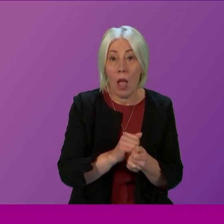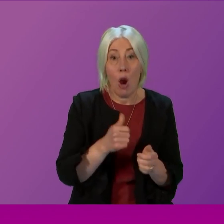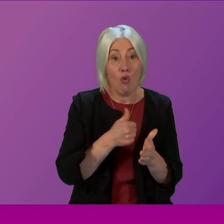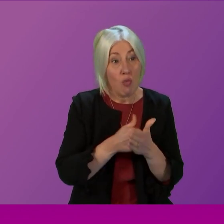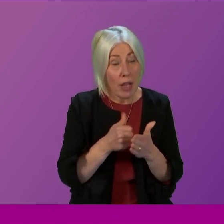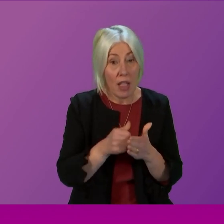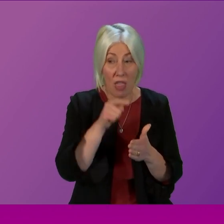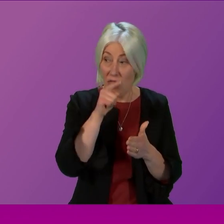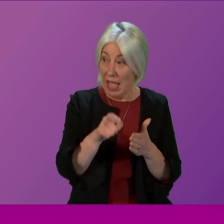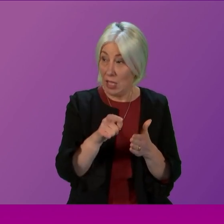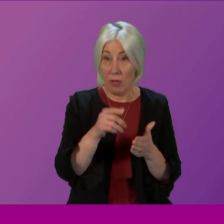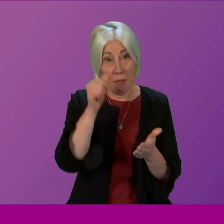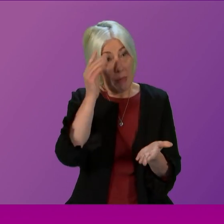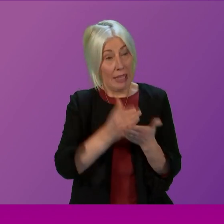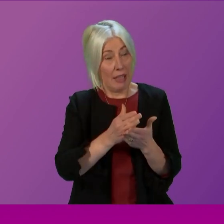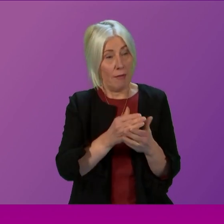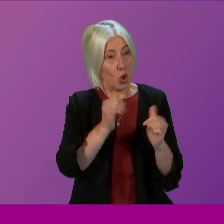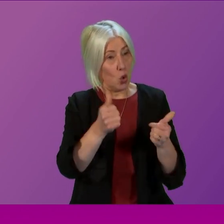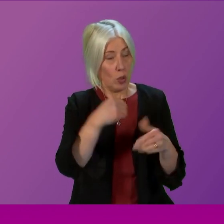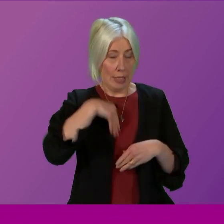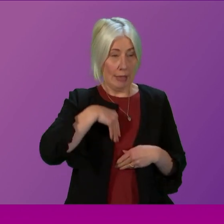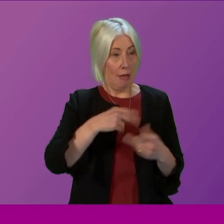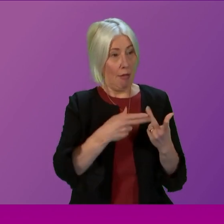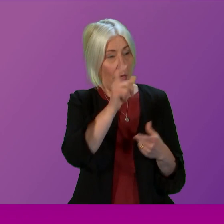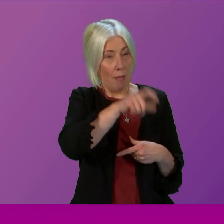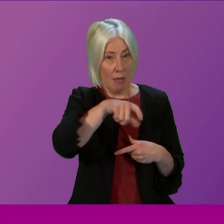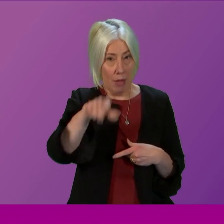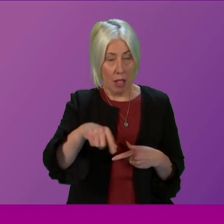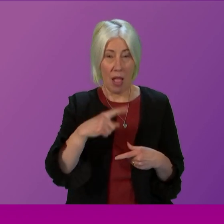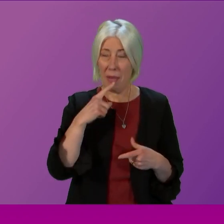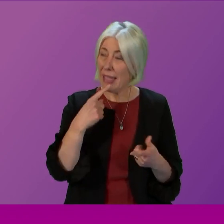believe in the goodness of others. They also told me that the trust is facing unprecedented energy